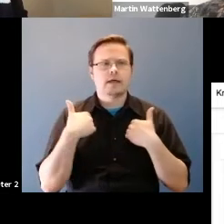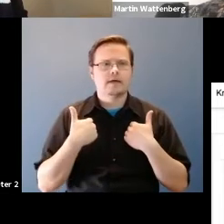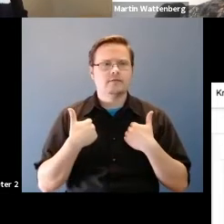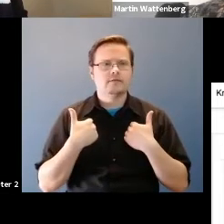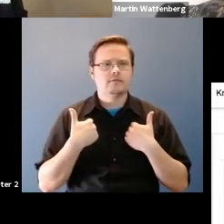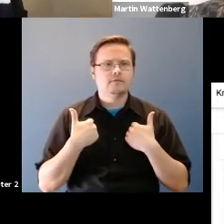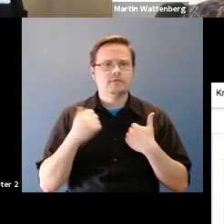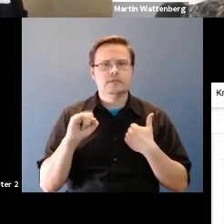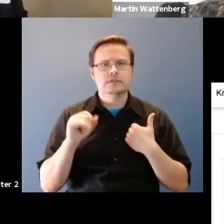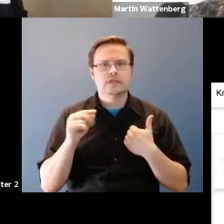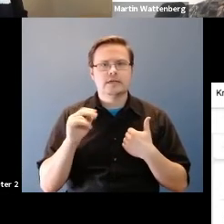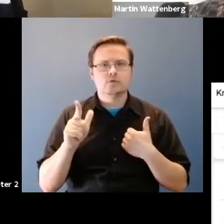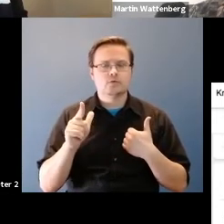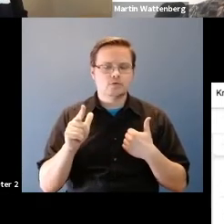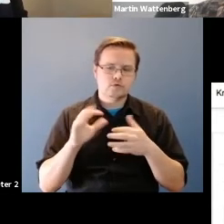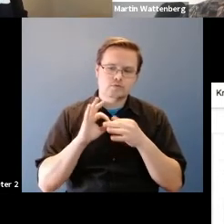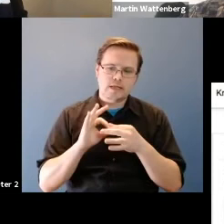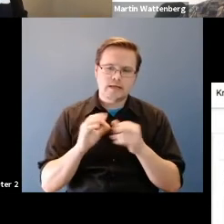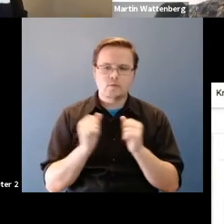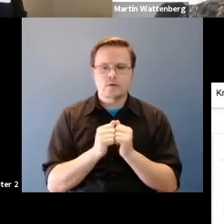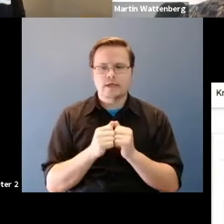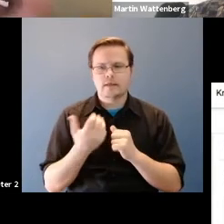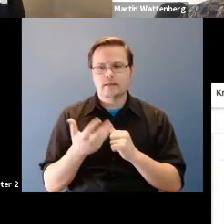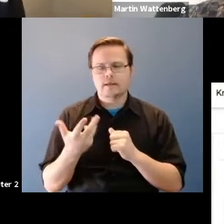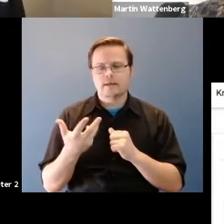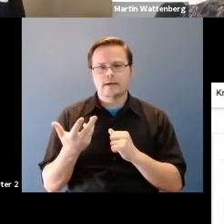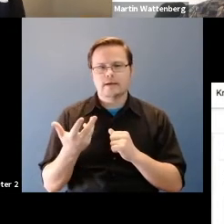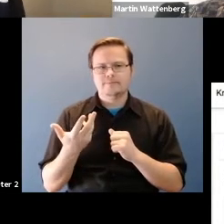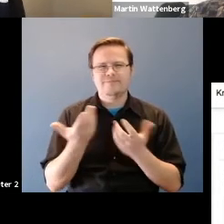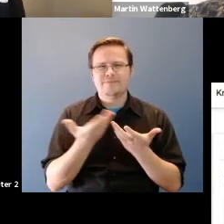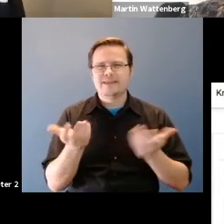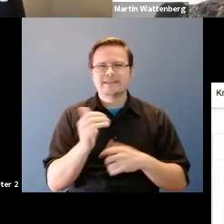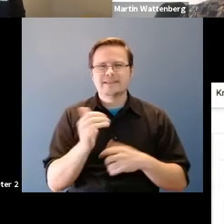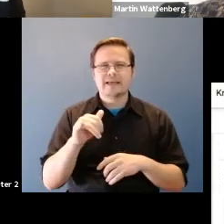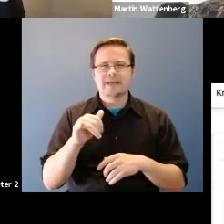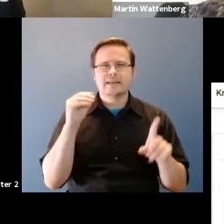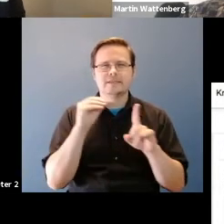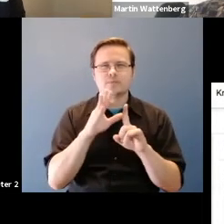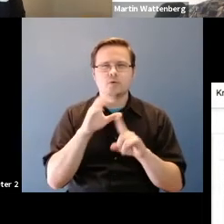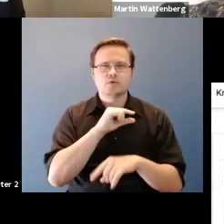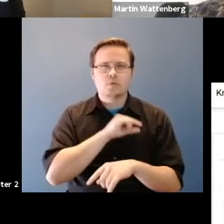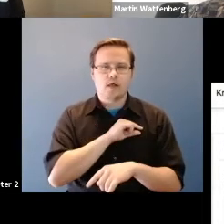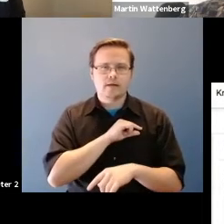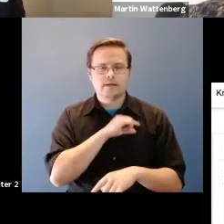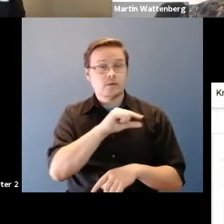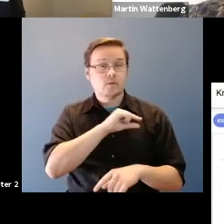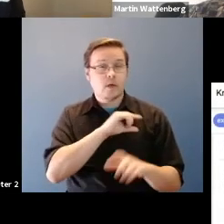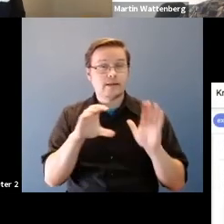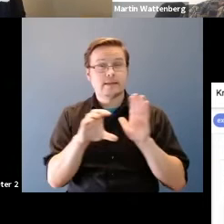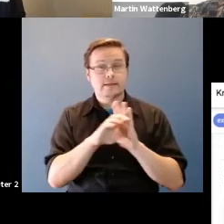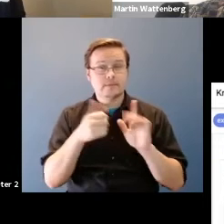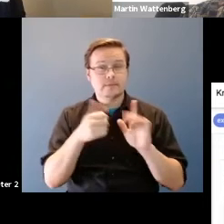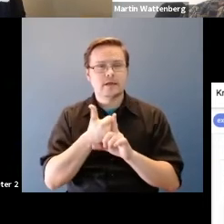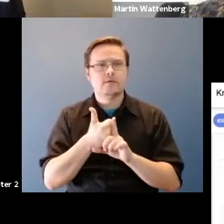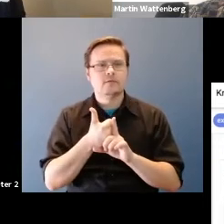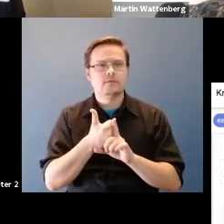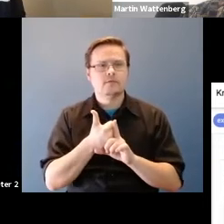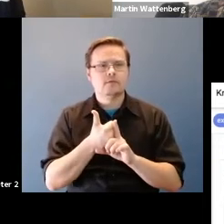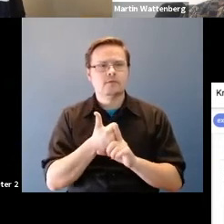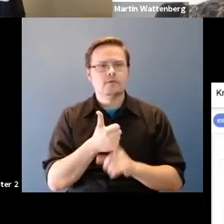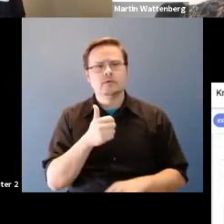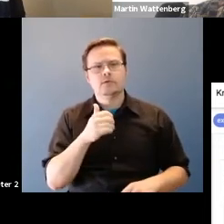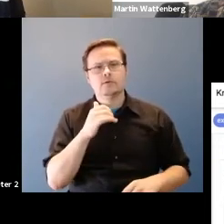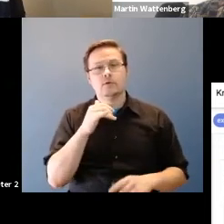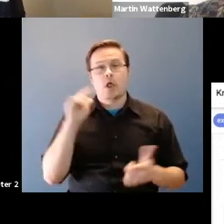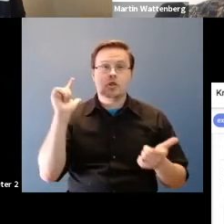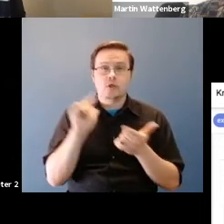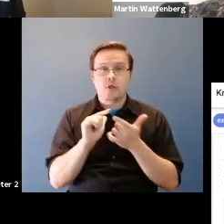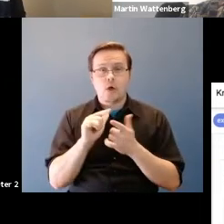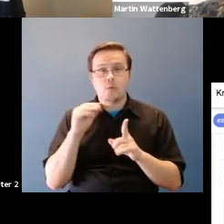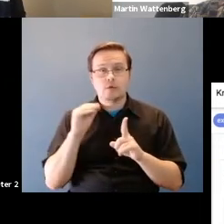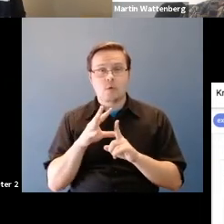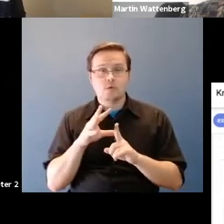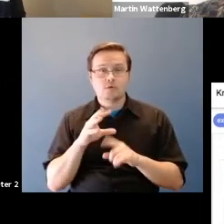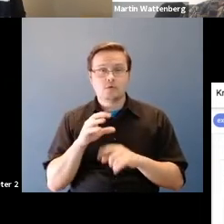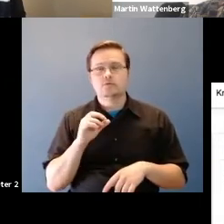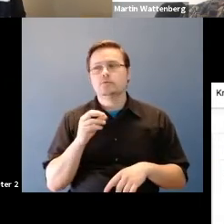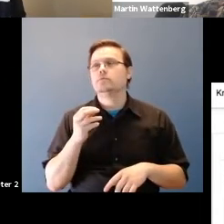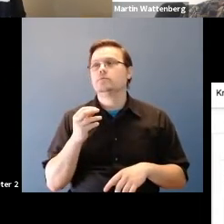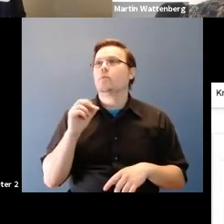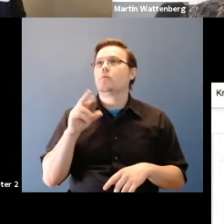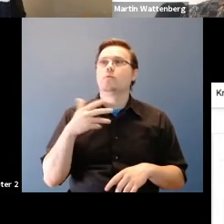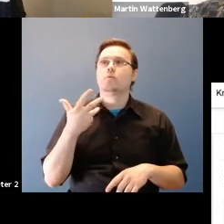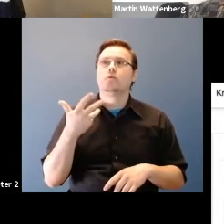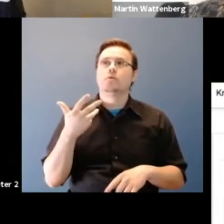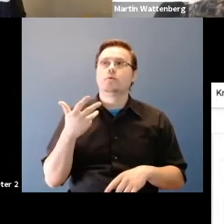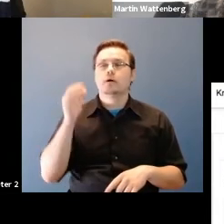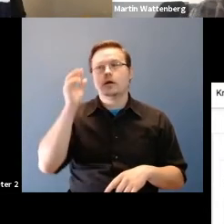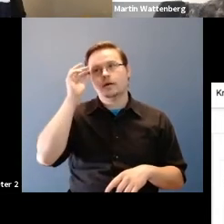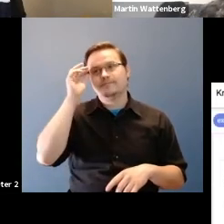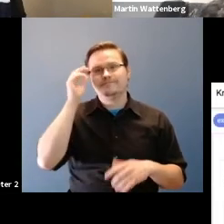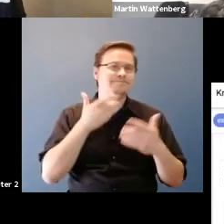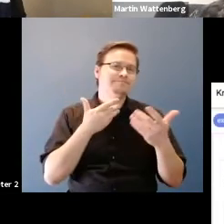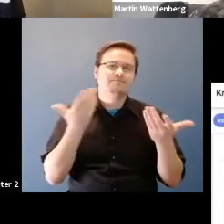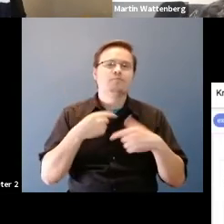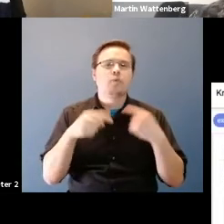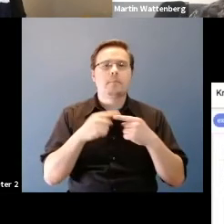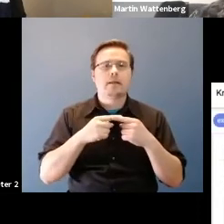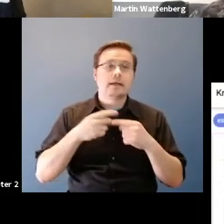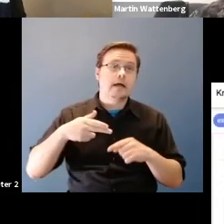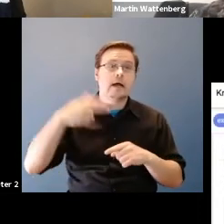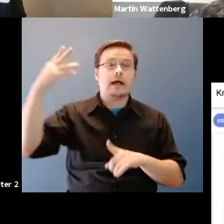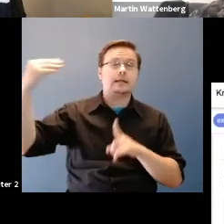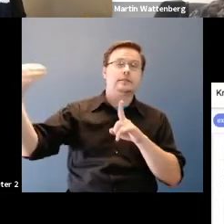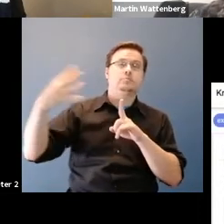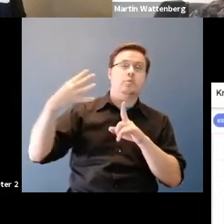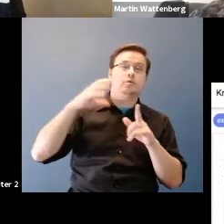Fernanda Viegas: signals that have to do with things like exposure quality, so the quality of the image, you know, is it low exposure is it you know what are, what about the very highly exposed images that I have.